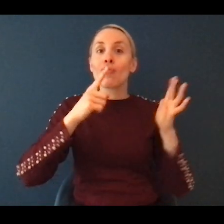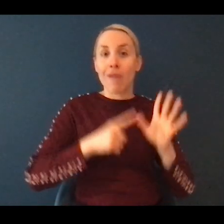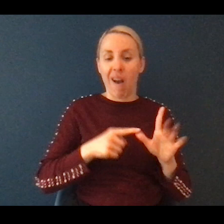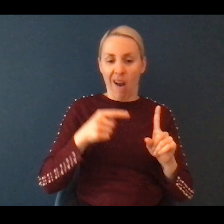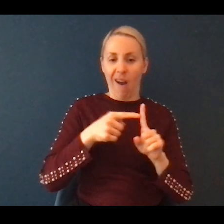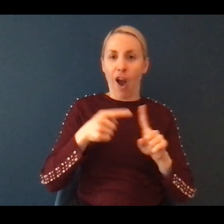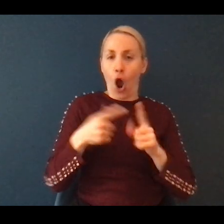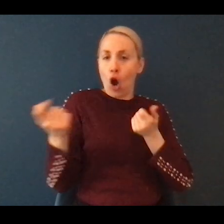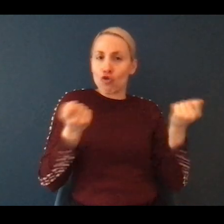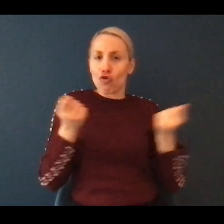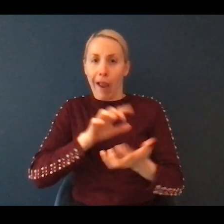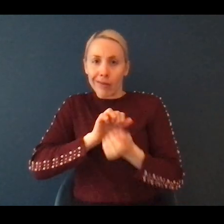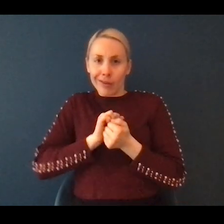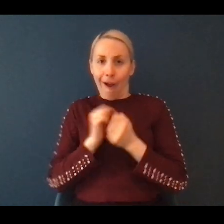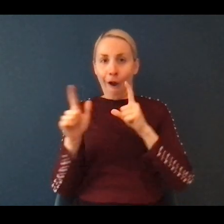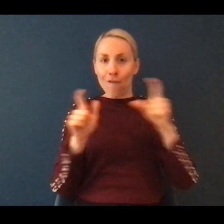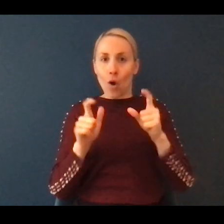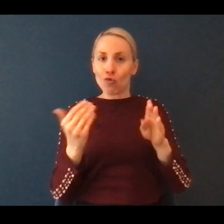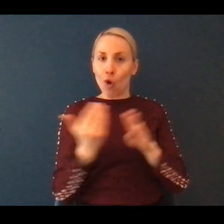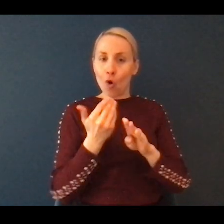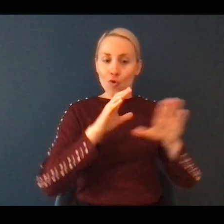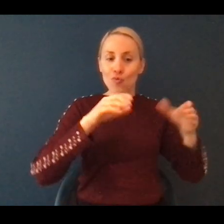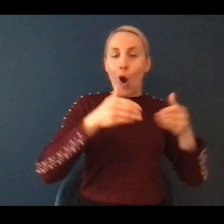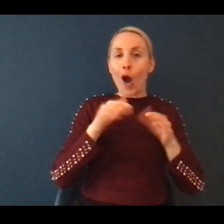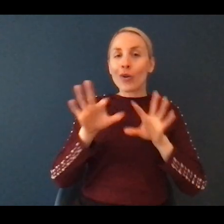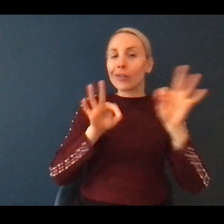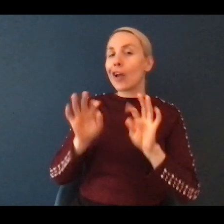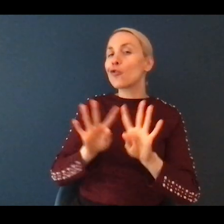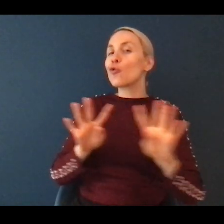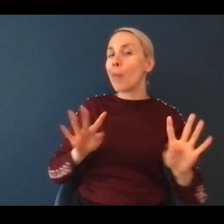is the Curator of Photoworks and one of the selection panelists for this edition of the